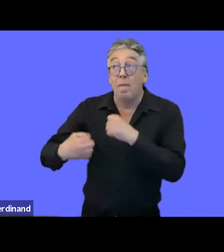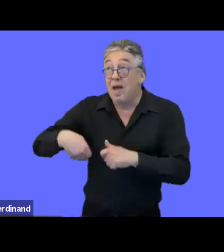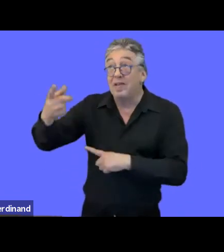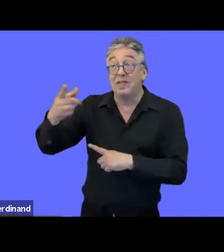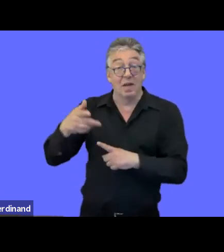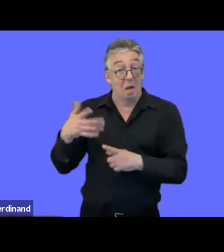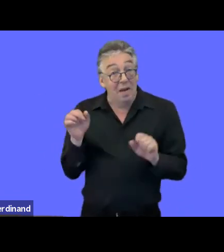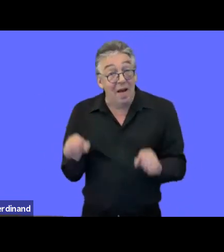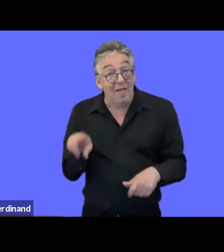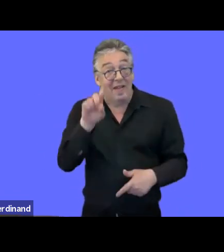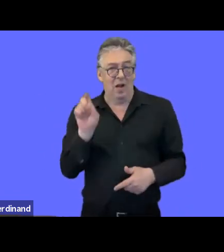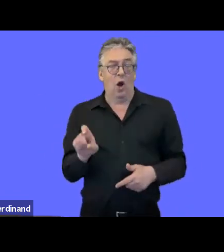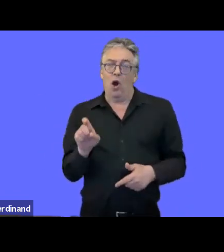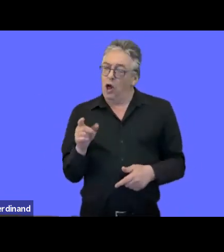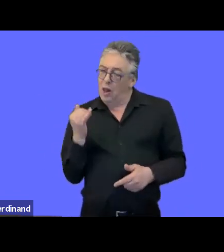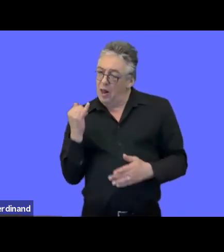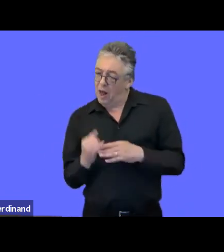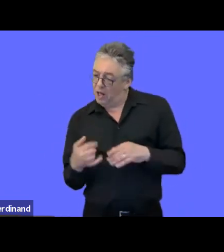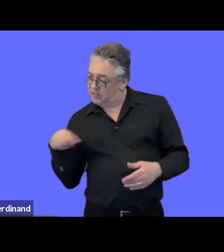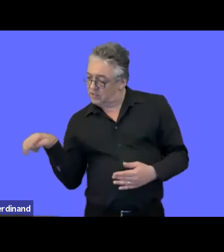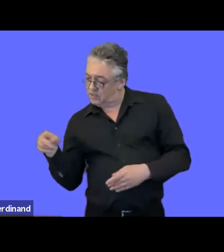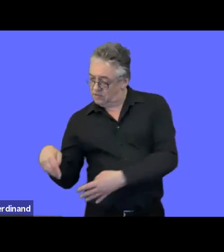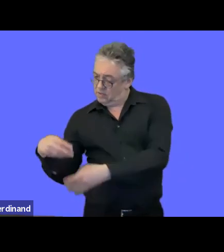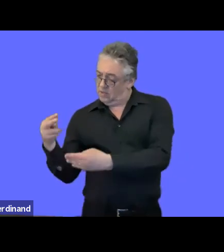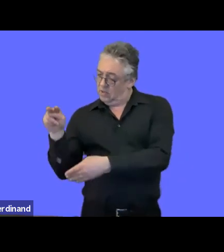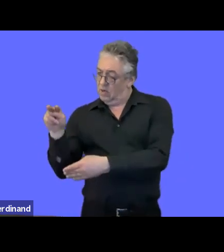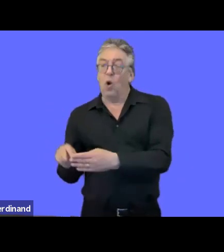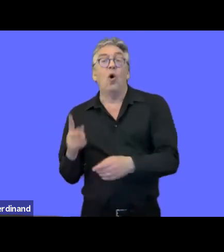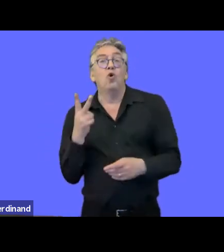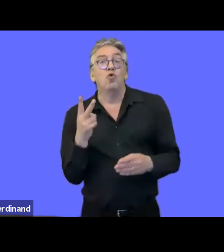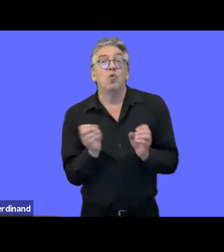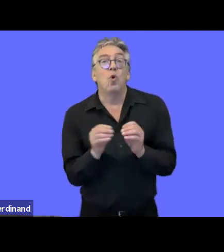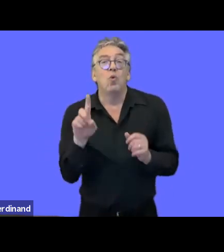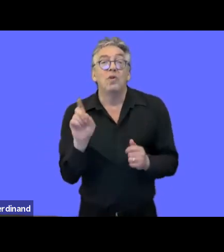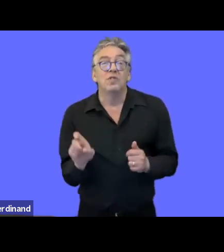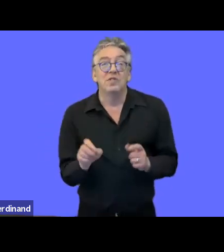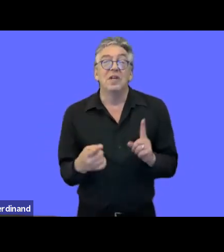and then two more questions, one was about whether NGO